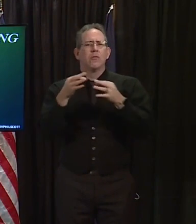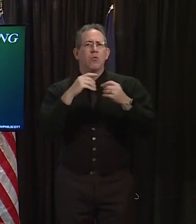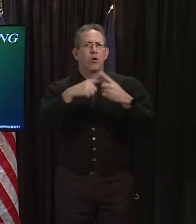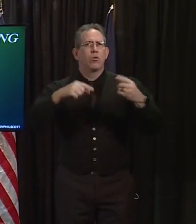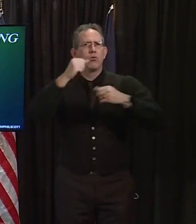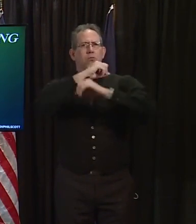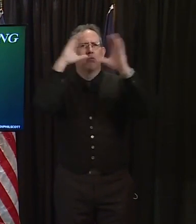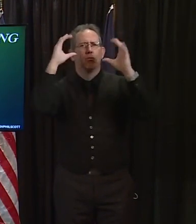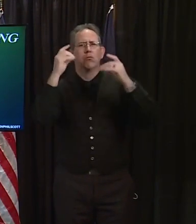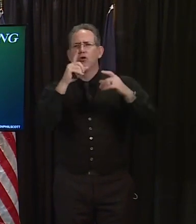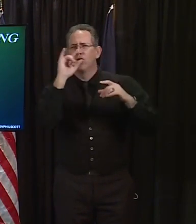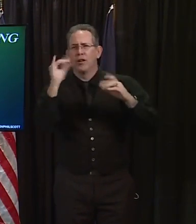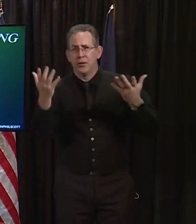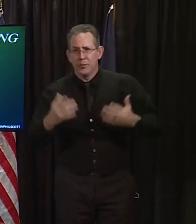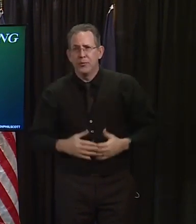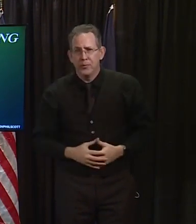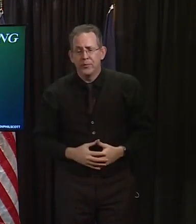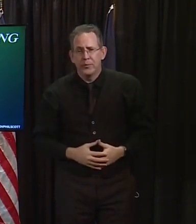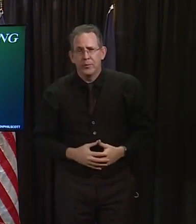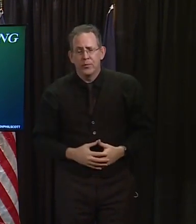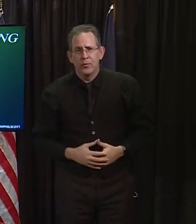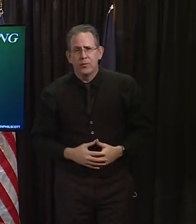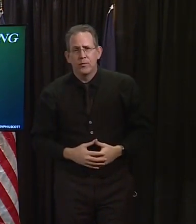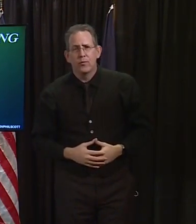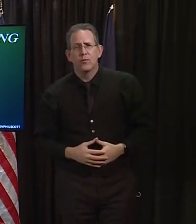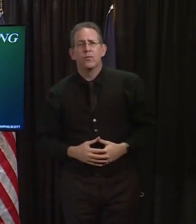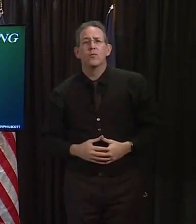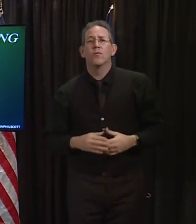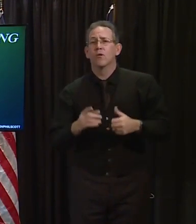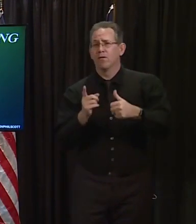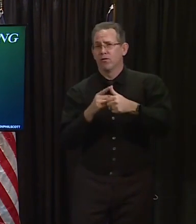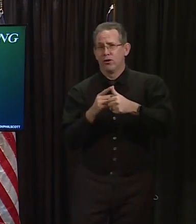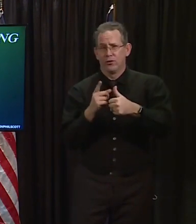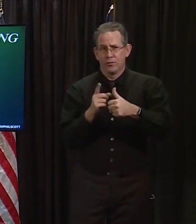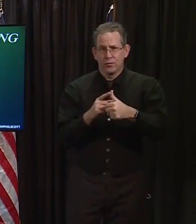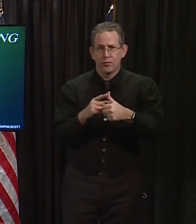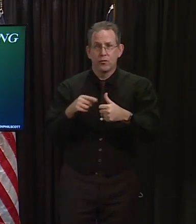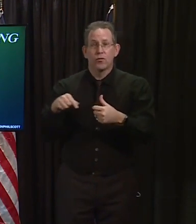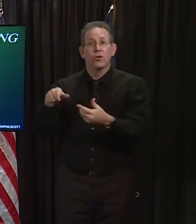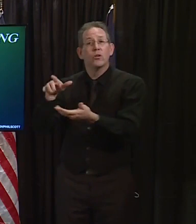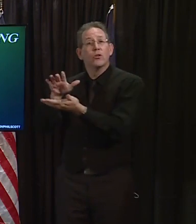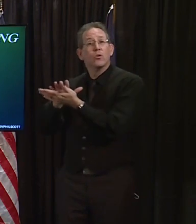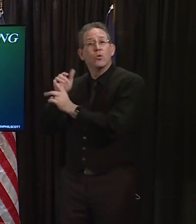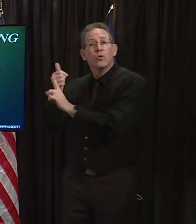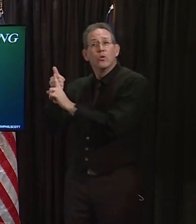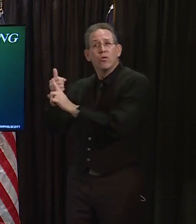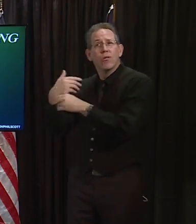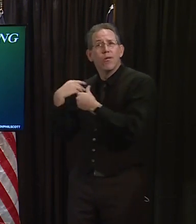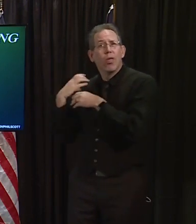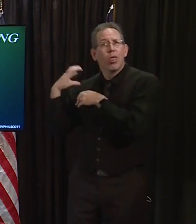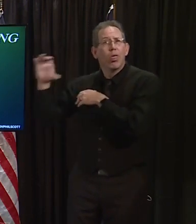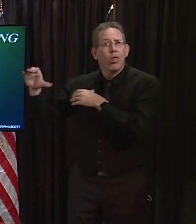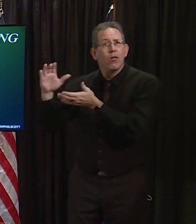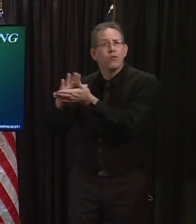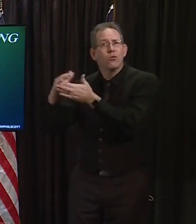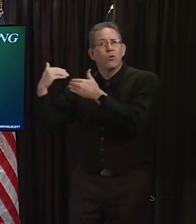general description of the changes that contact tracing in schools as we knew it will stop in favor of the as the process the governor described of a